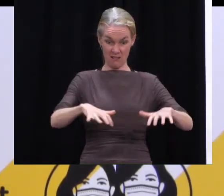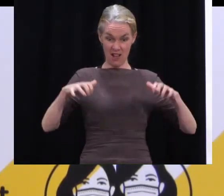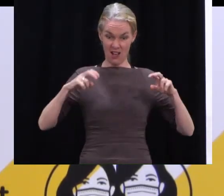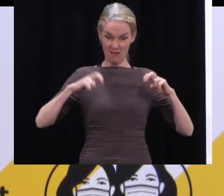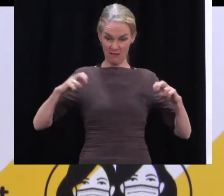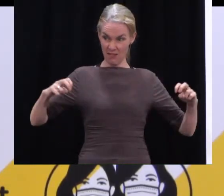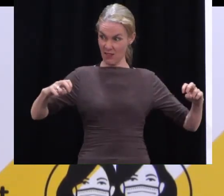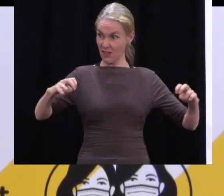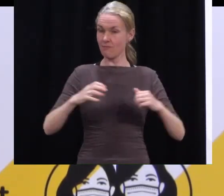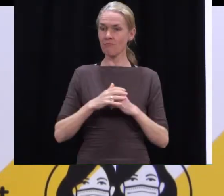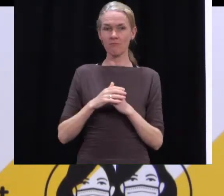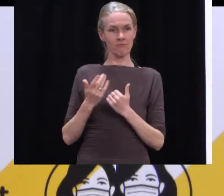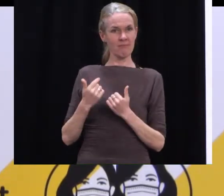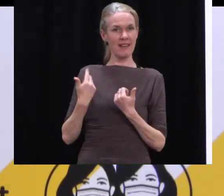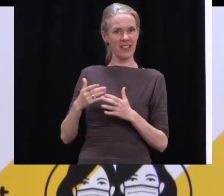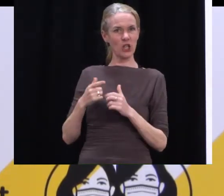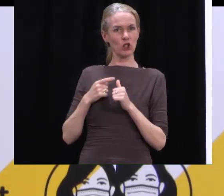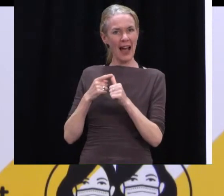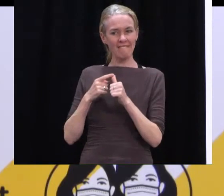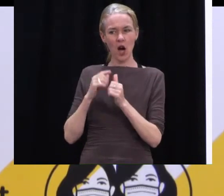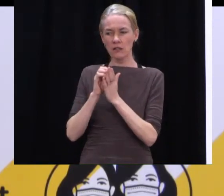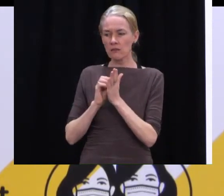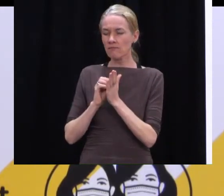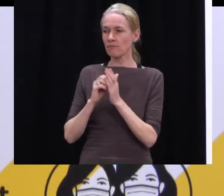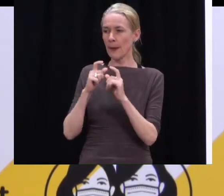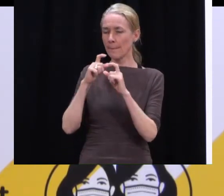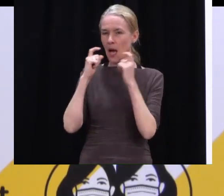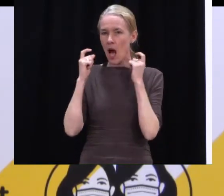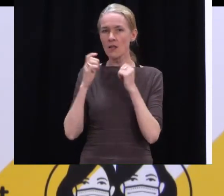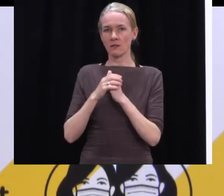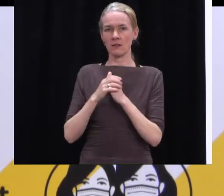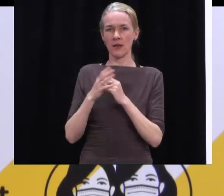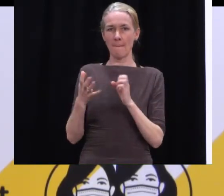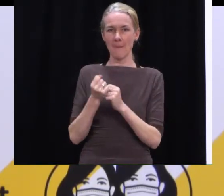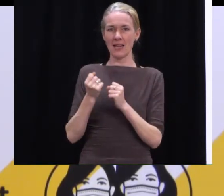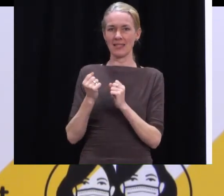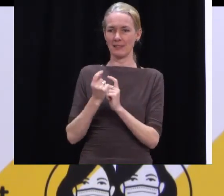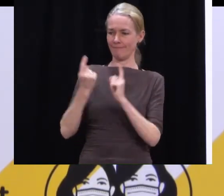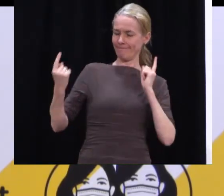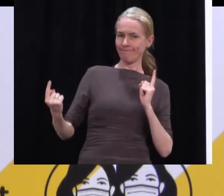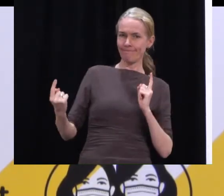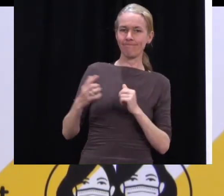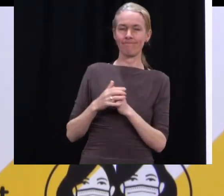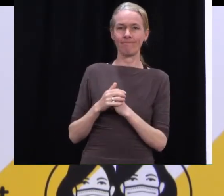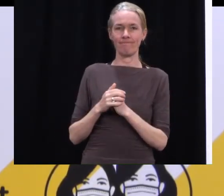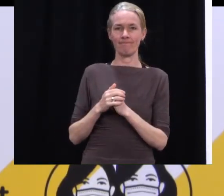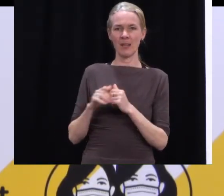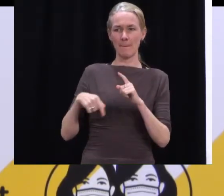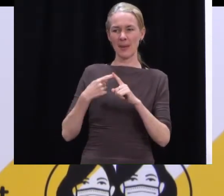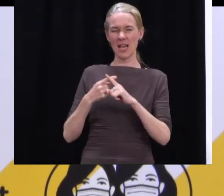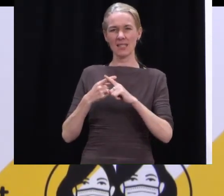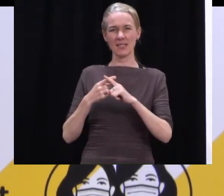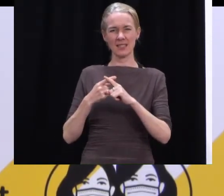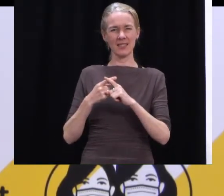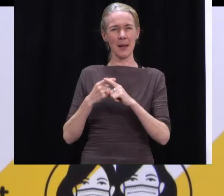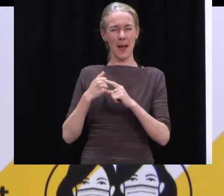number of people would be safe to have within the debating chamber, in particular. And so